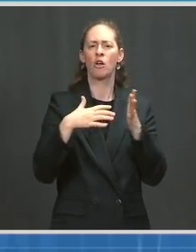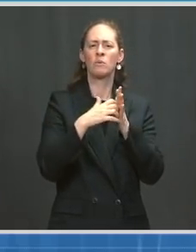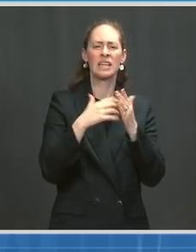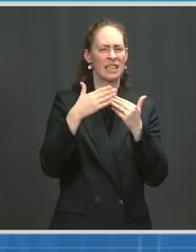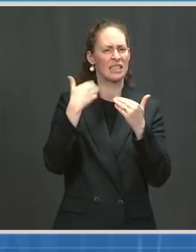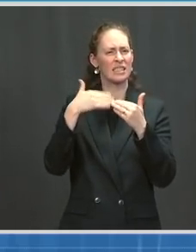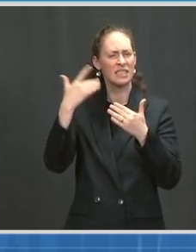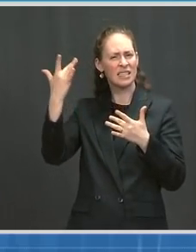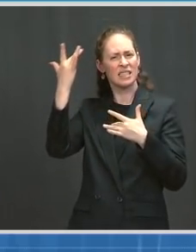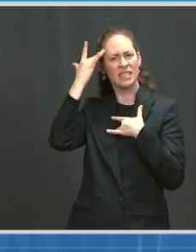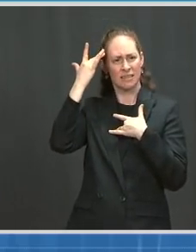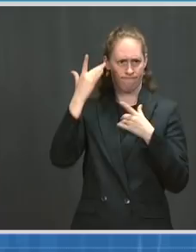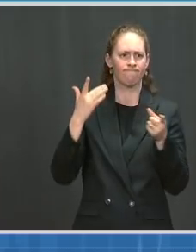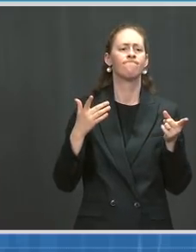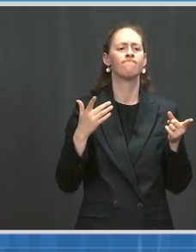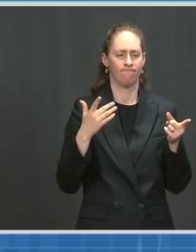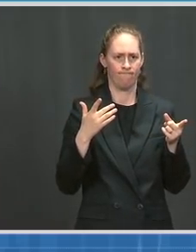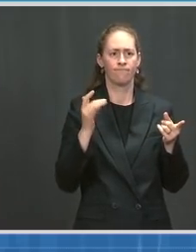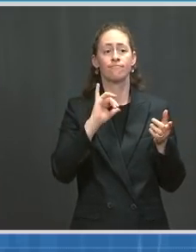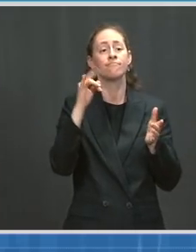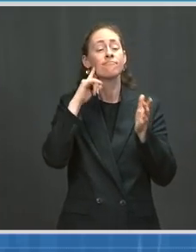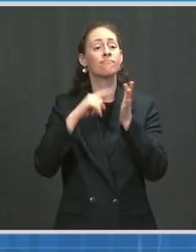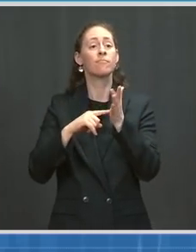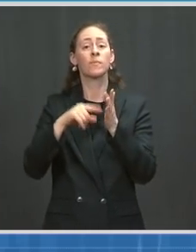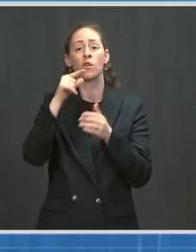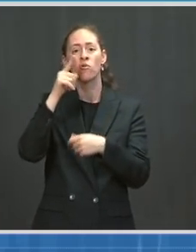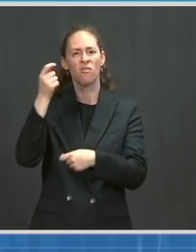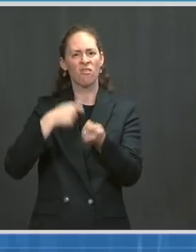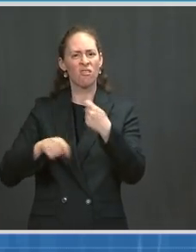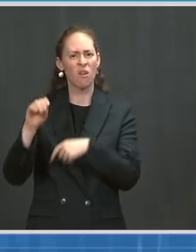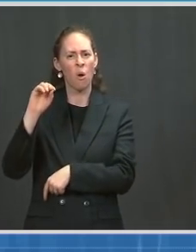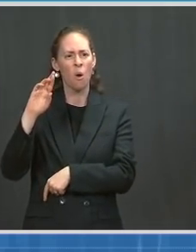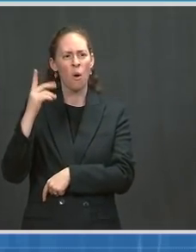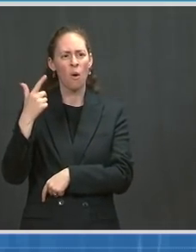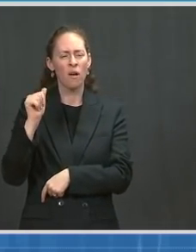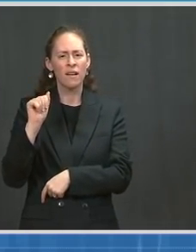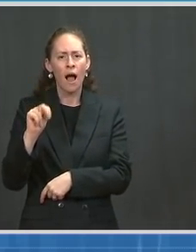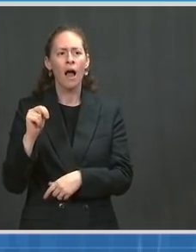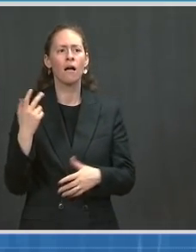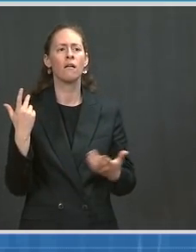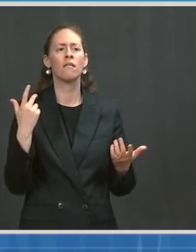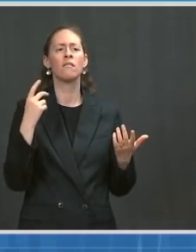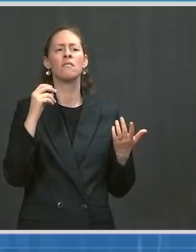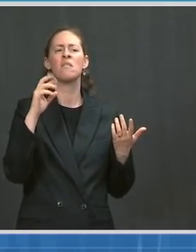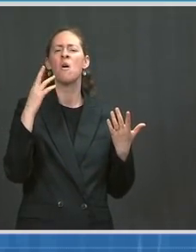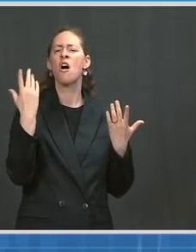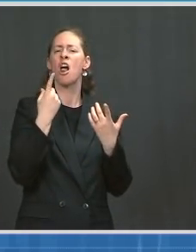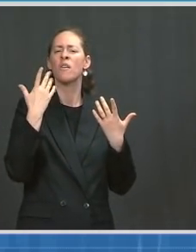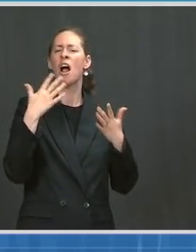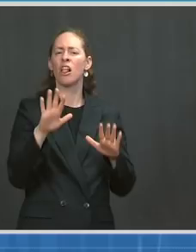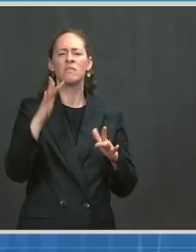but also others who might have autoimmune diseases who are receiving a variety of immunosuppressive agents.